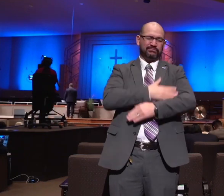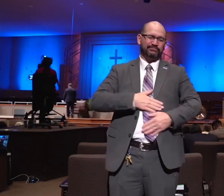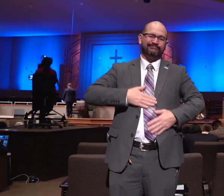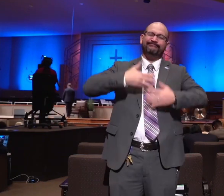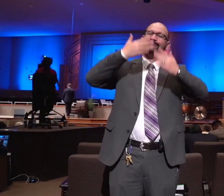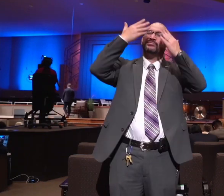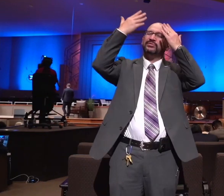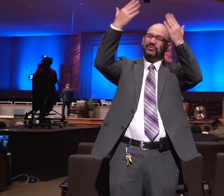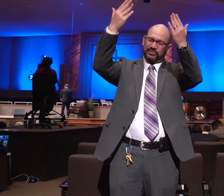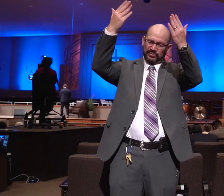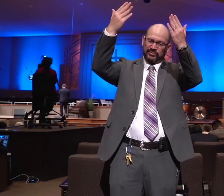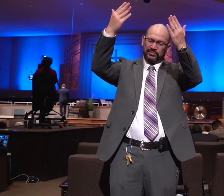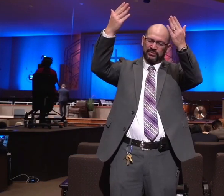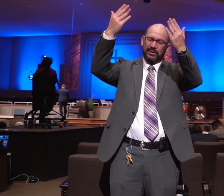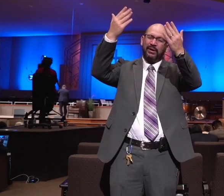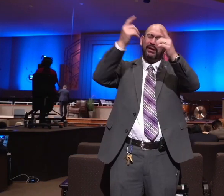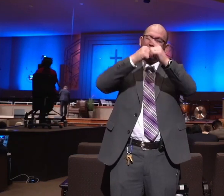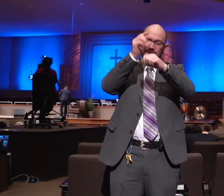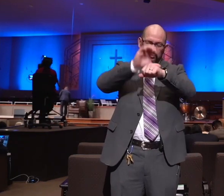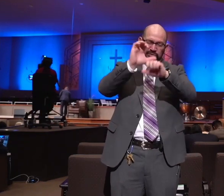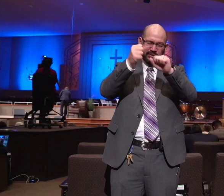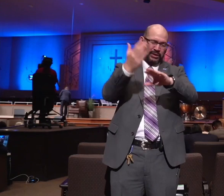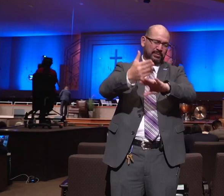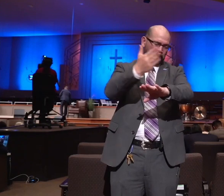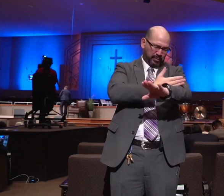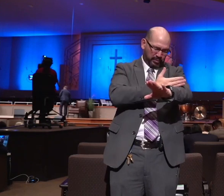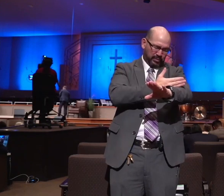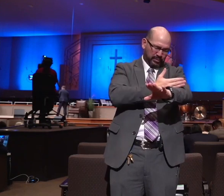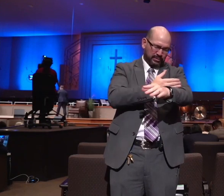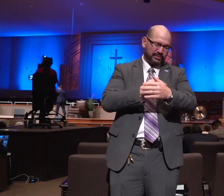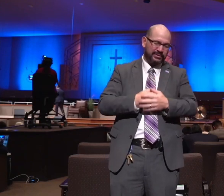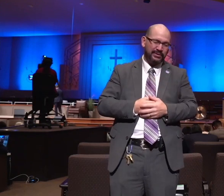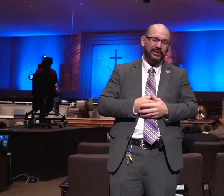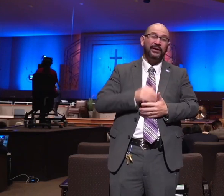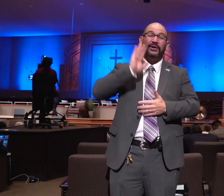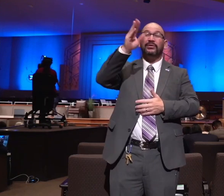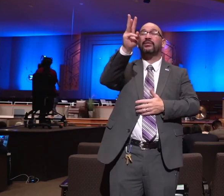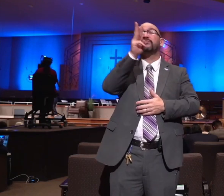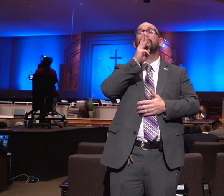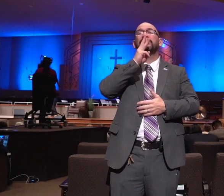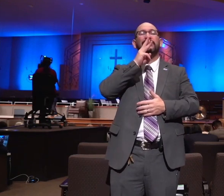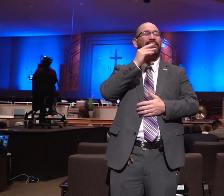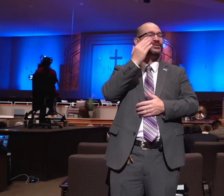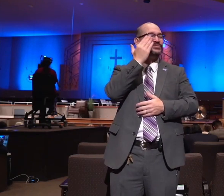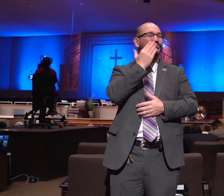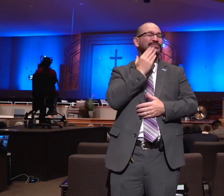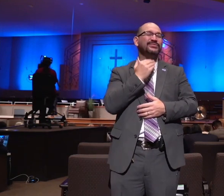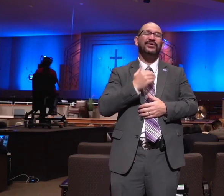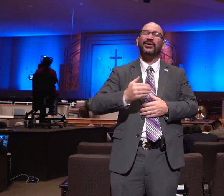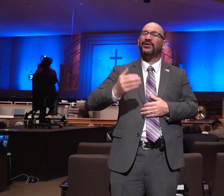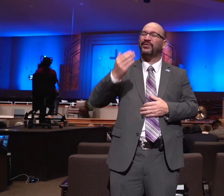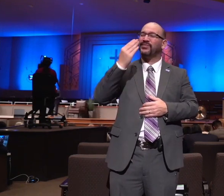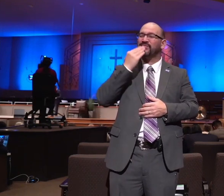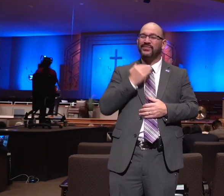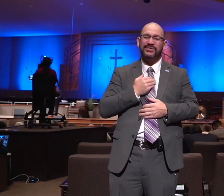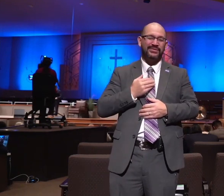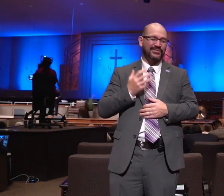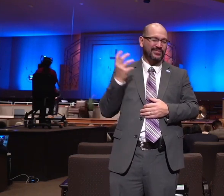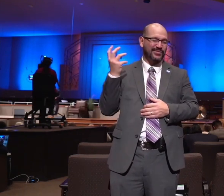I want to tell you no water is so sweet